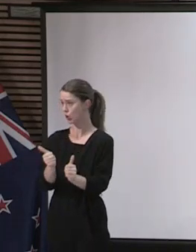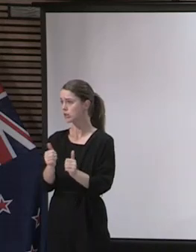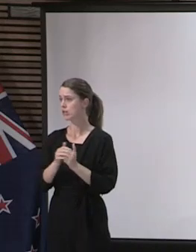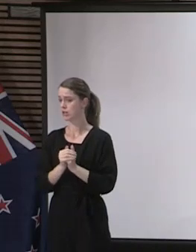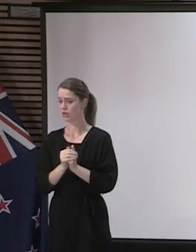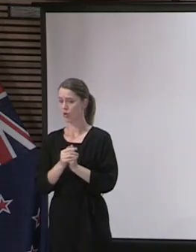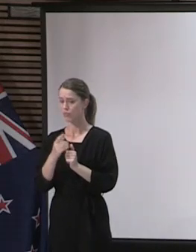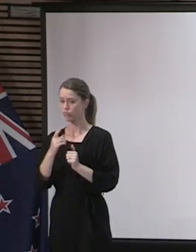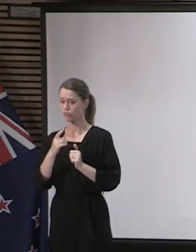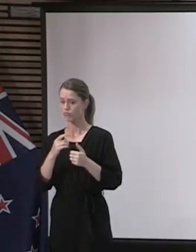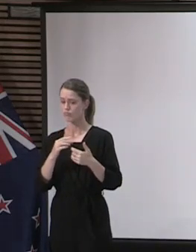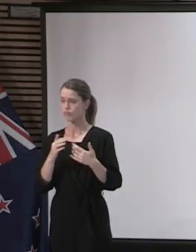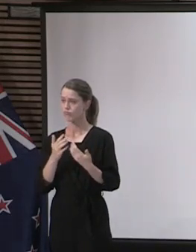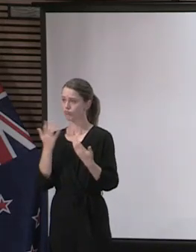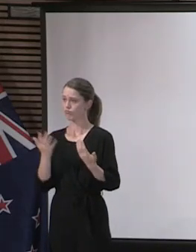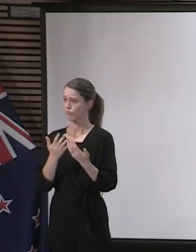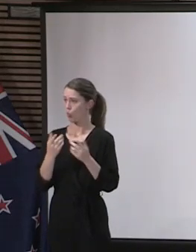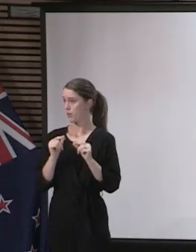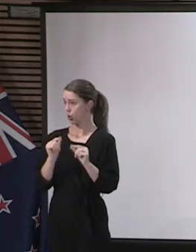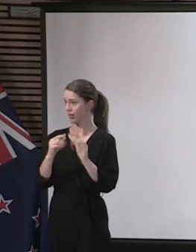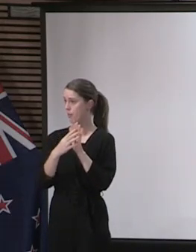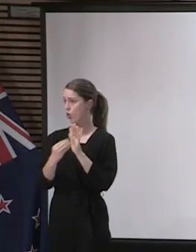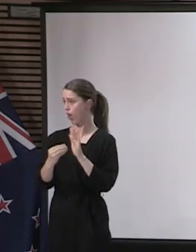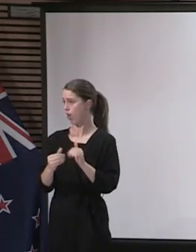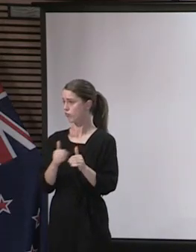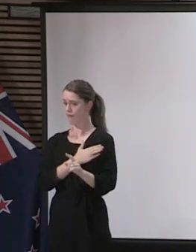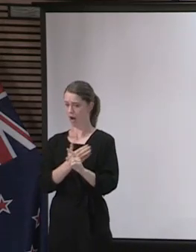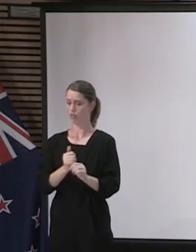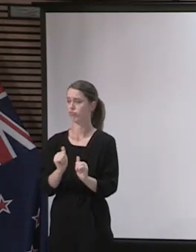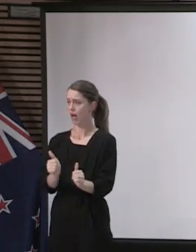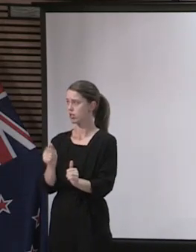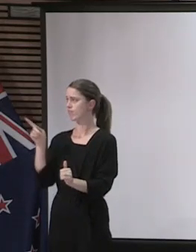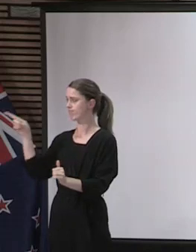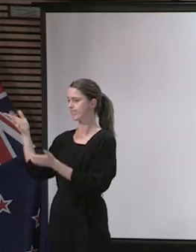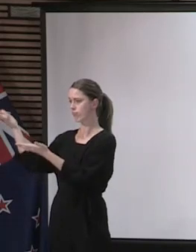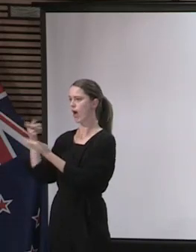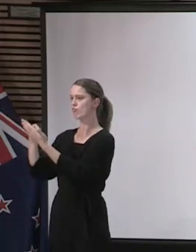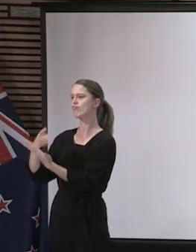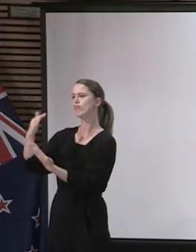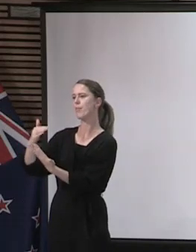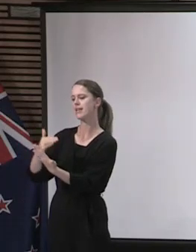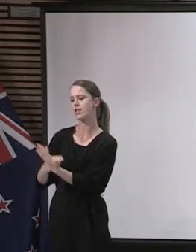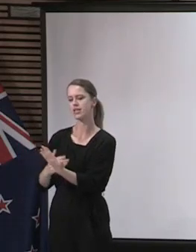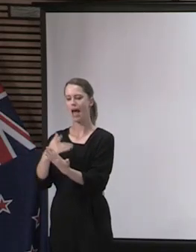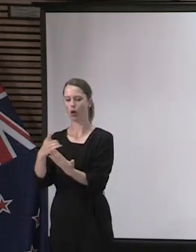doctor was complementary about the work being done. She was confident about the amount of travel was good and the model